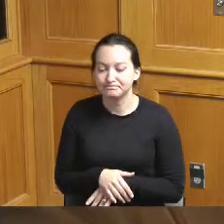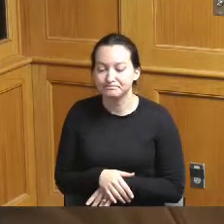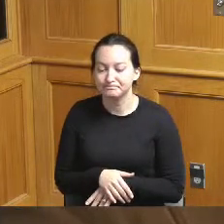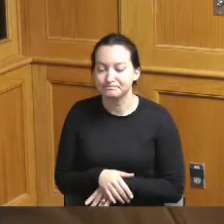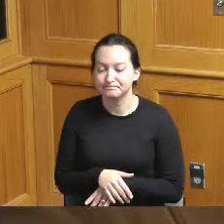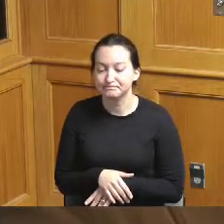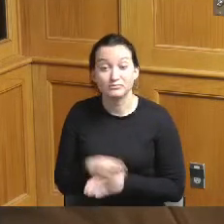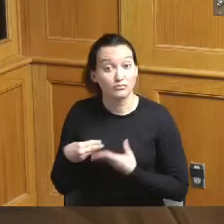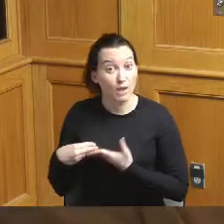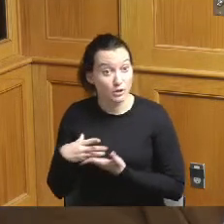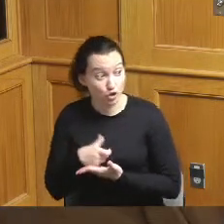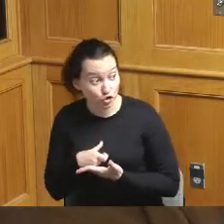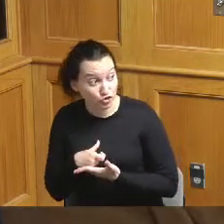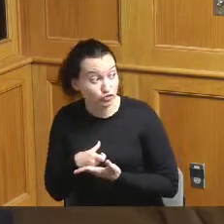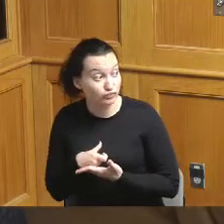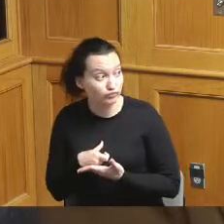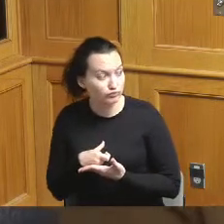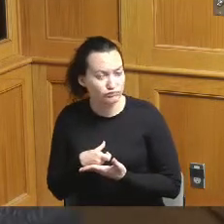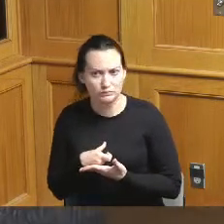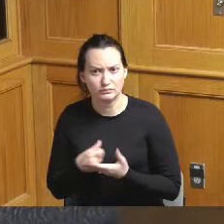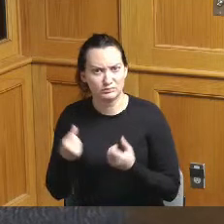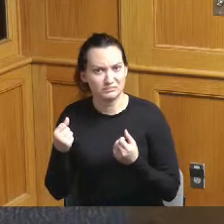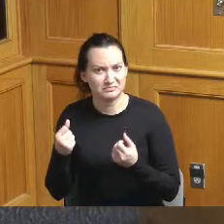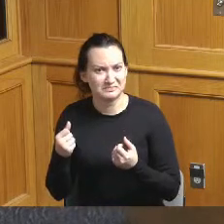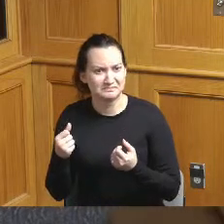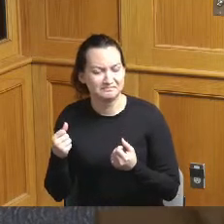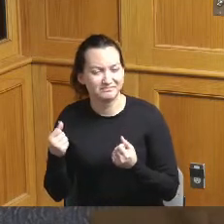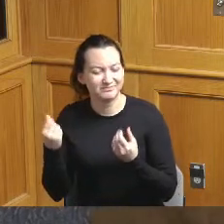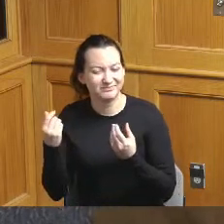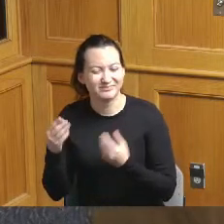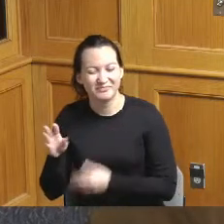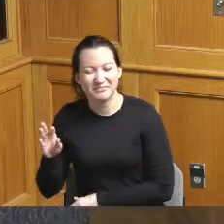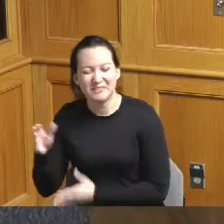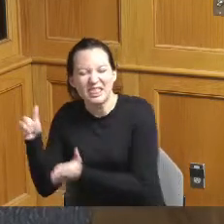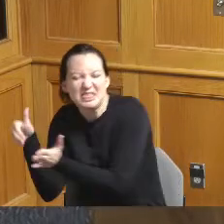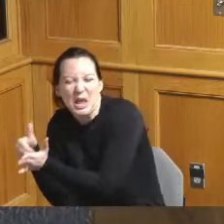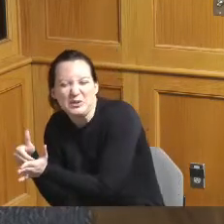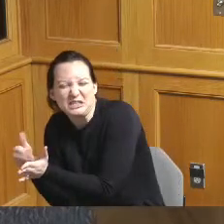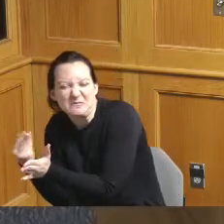the revenue there is in the thousands as opposed to the general fund which is in the millions so I